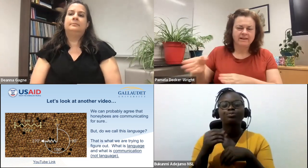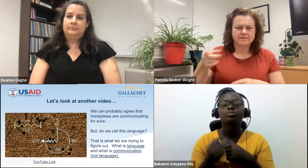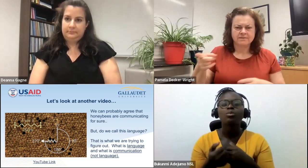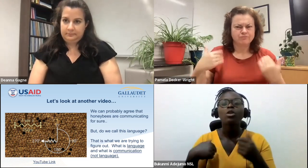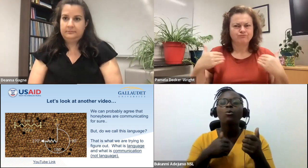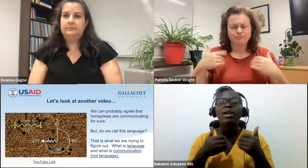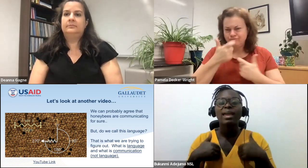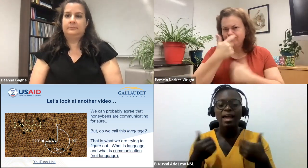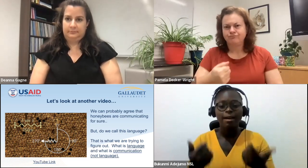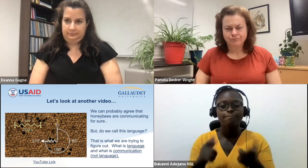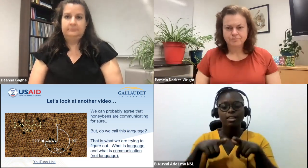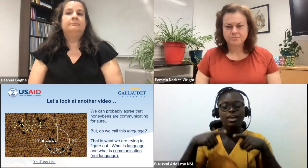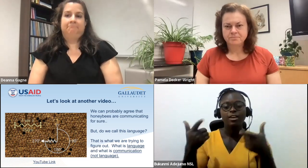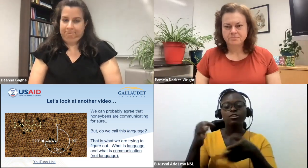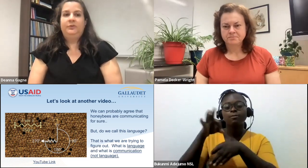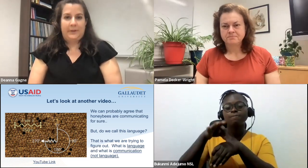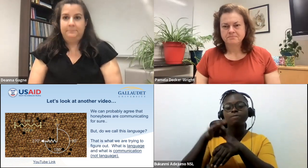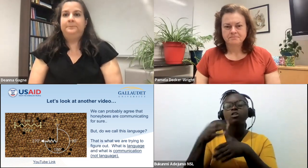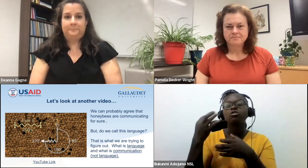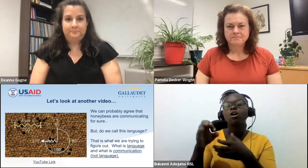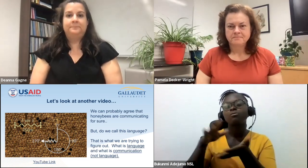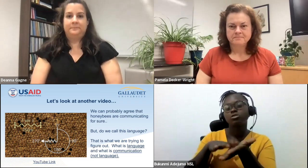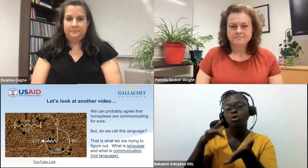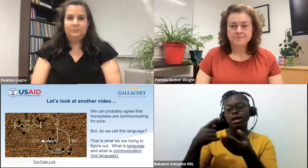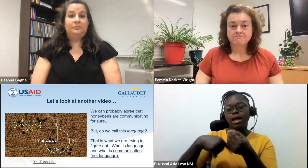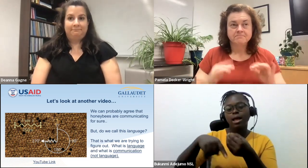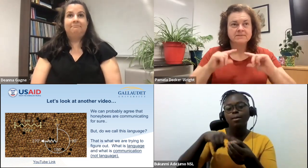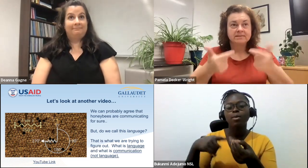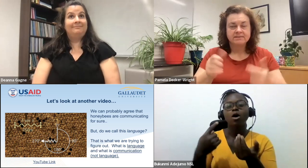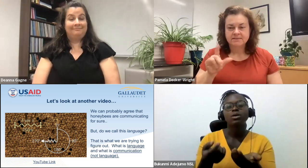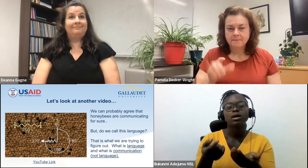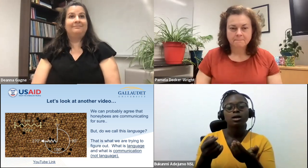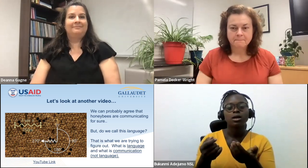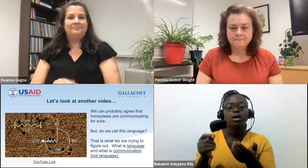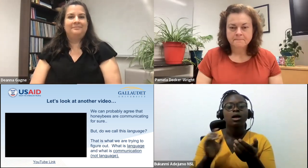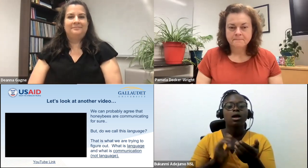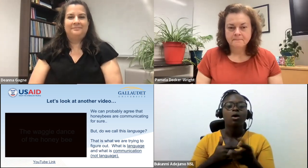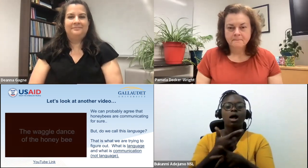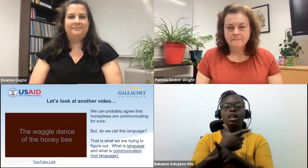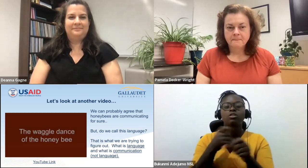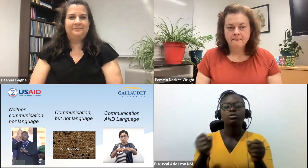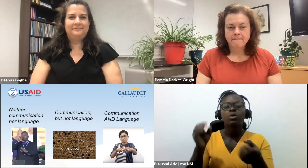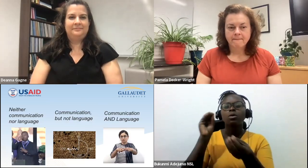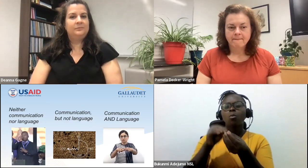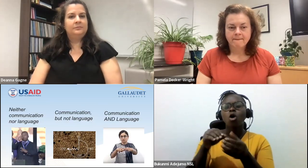features that are outside of linguistic features. All right next slide, please.